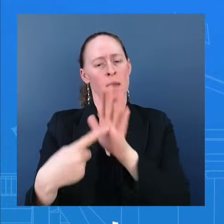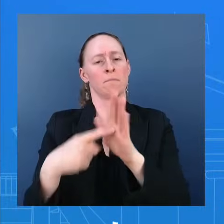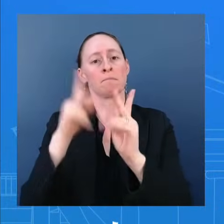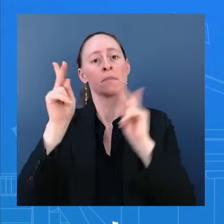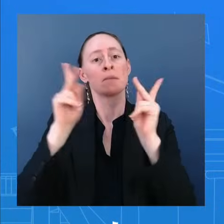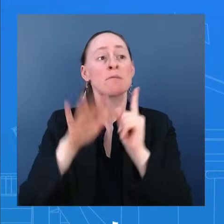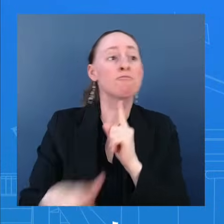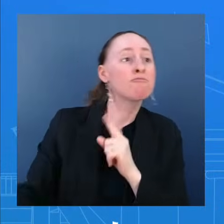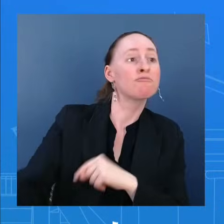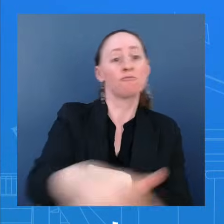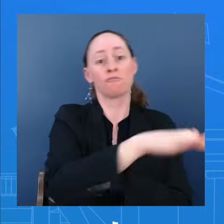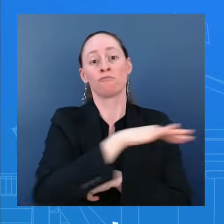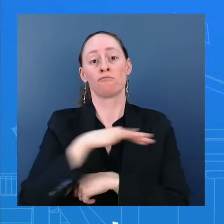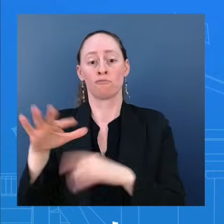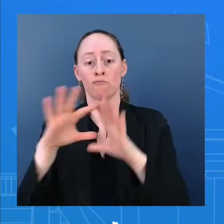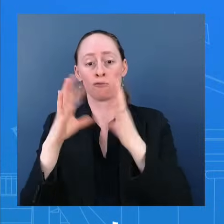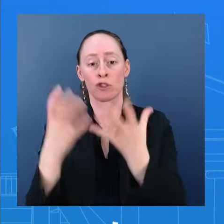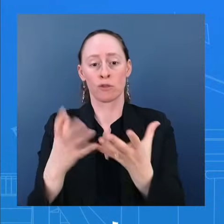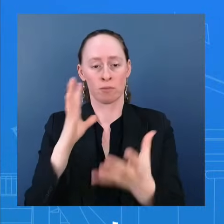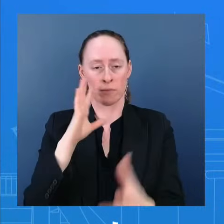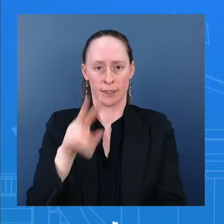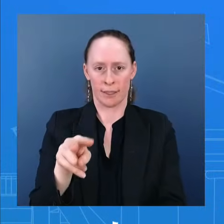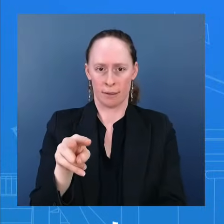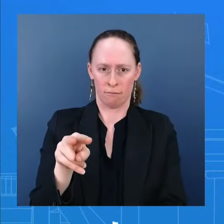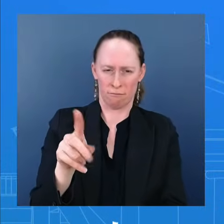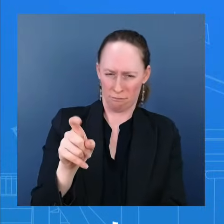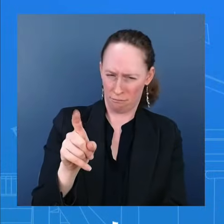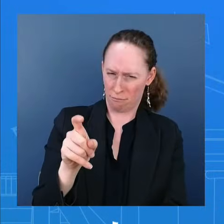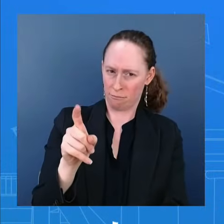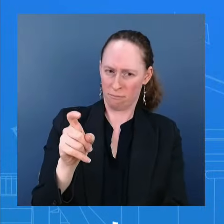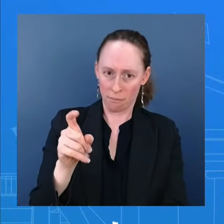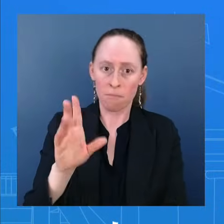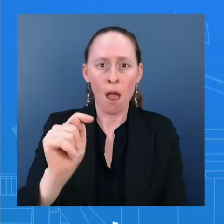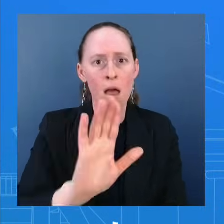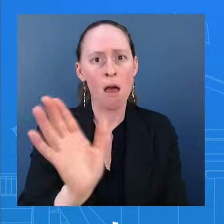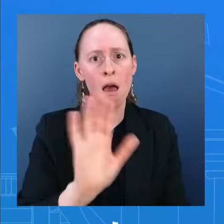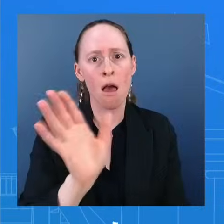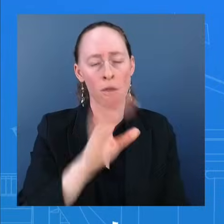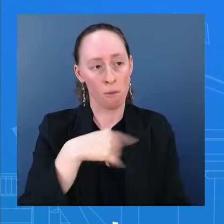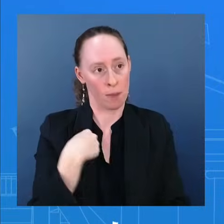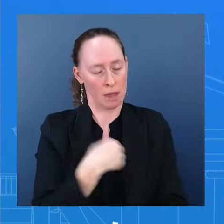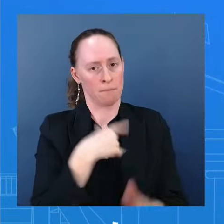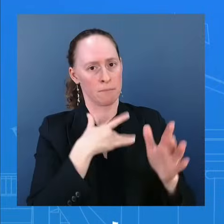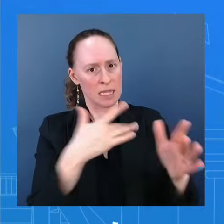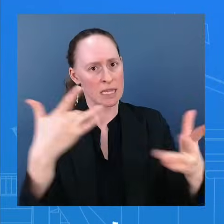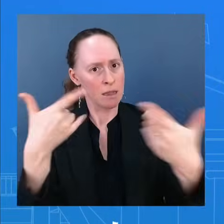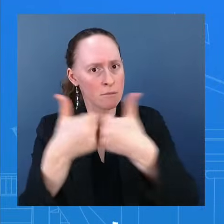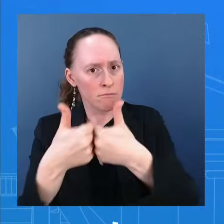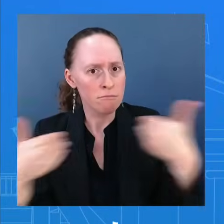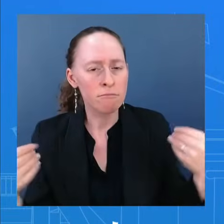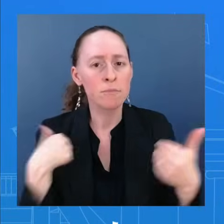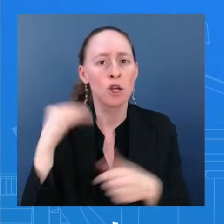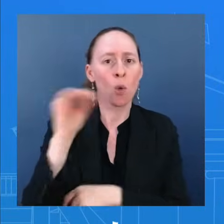But the fact that they are editorially independent and do good, solid reporting on their own, I think, says --